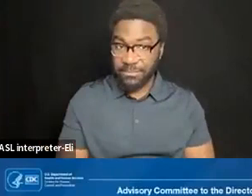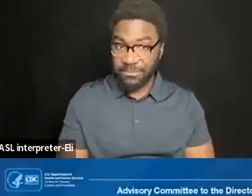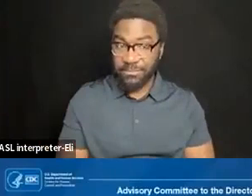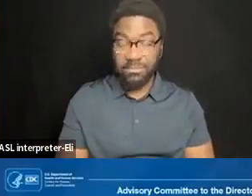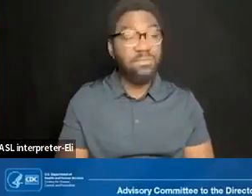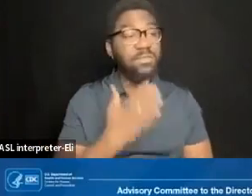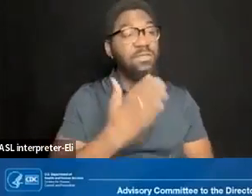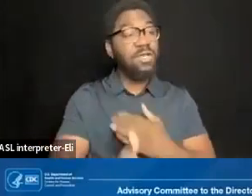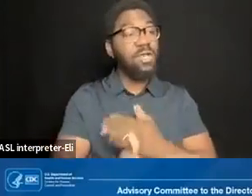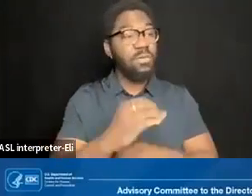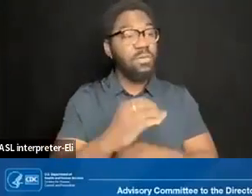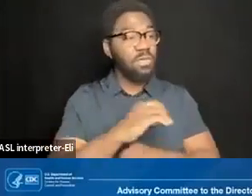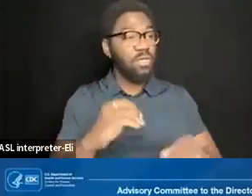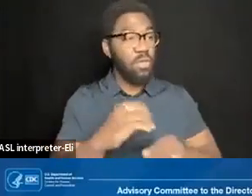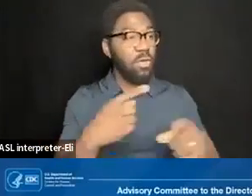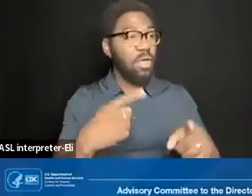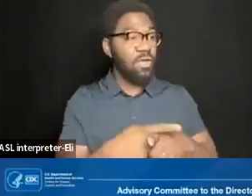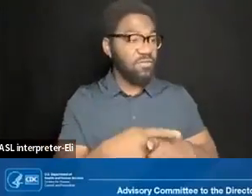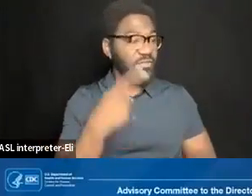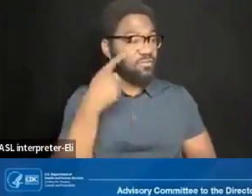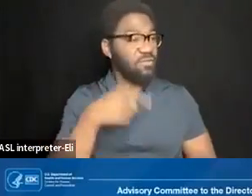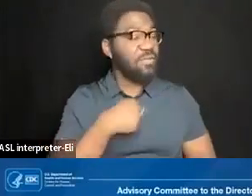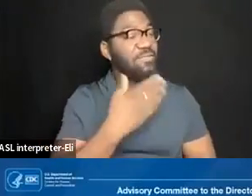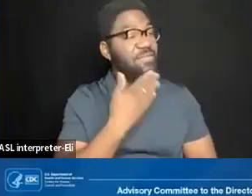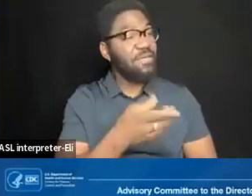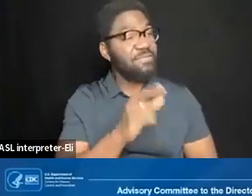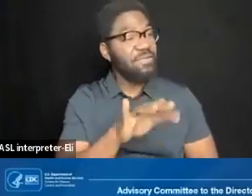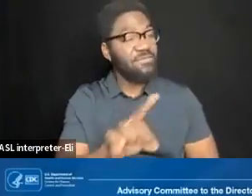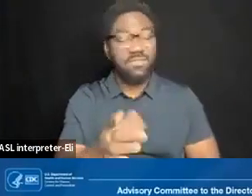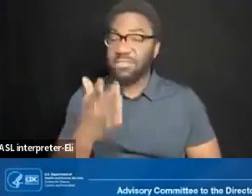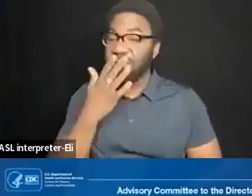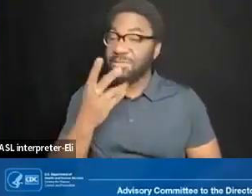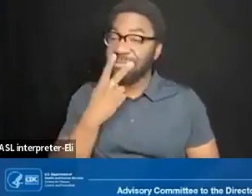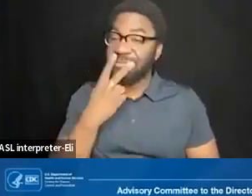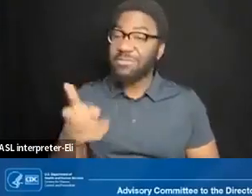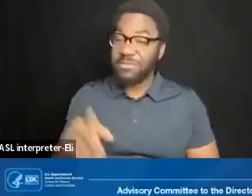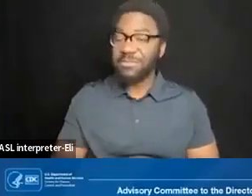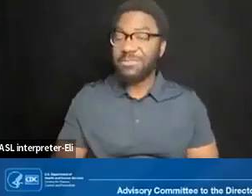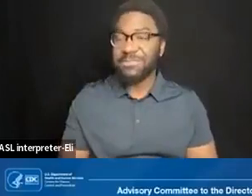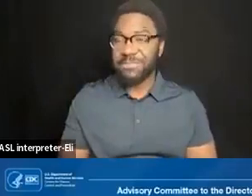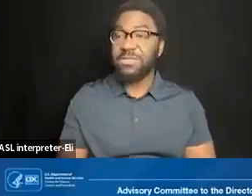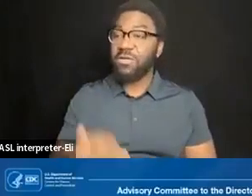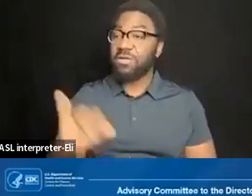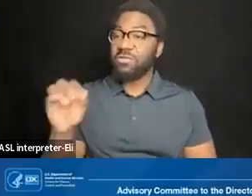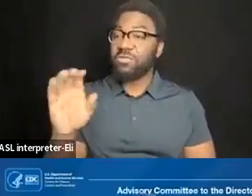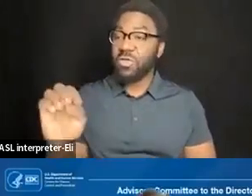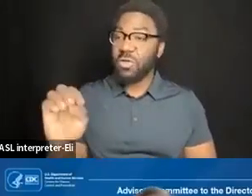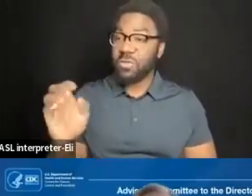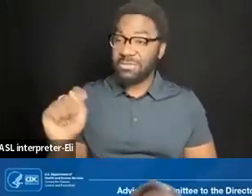Good morning. No conflicts for me. Thanks, David. Good to see you, Joshua. Thanks. Jill Taylor. Good morning.